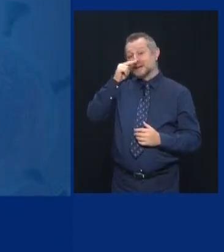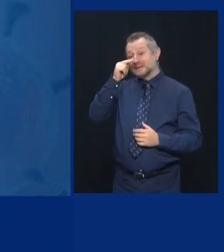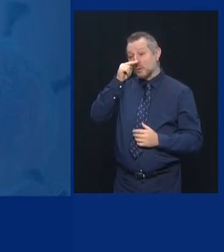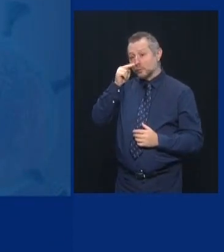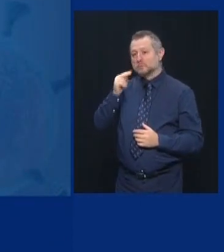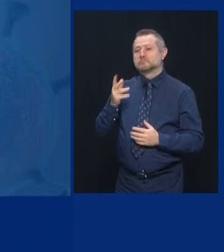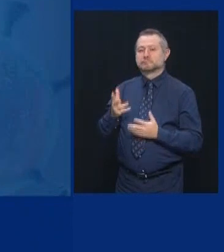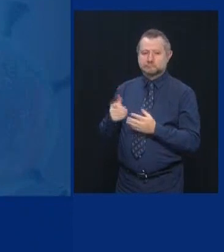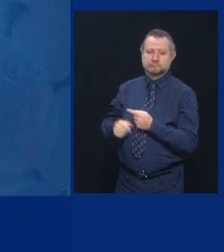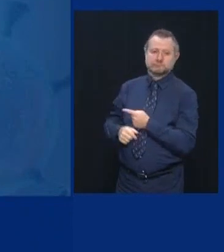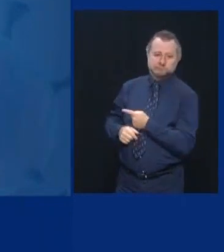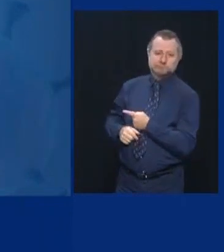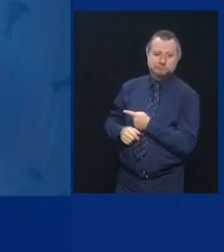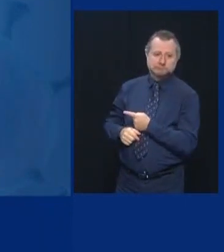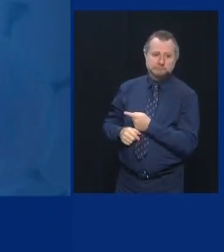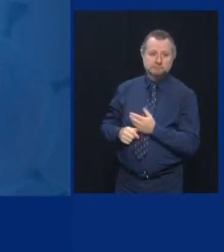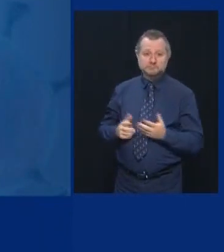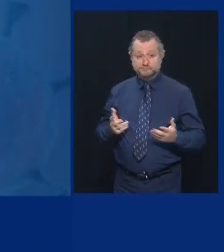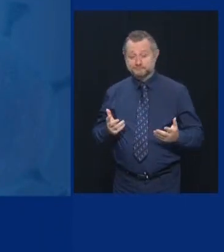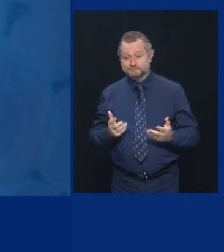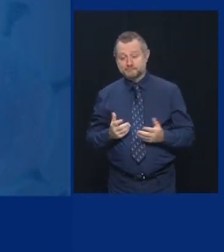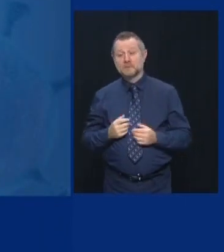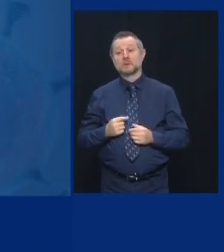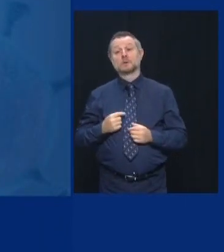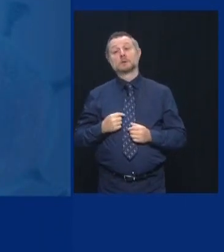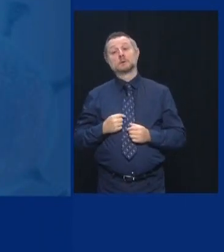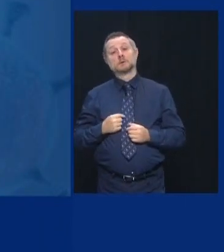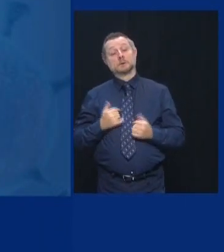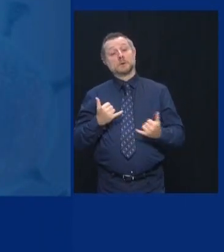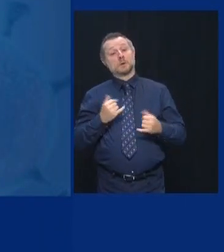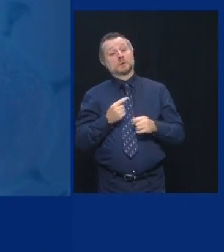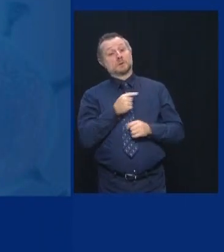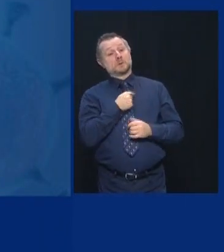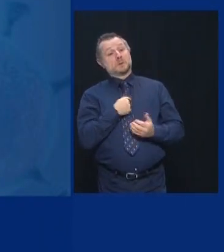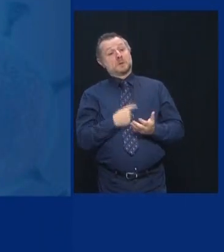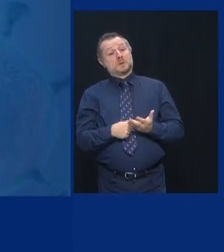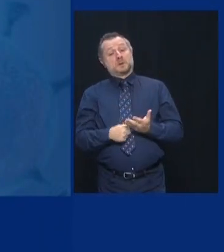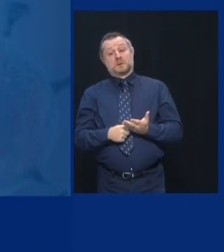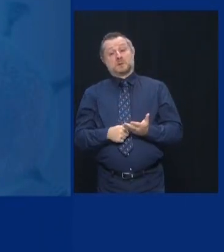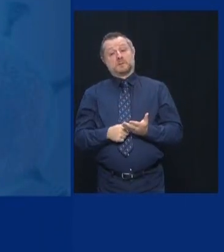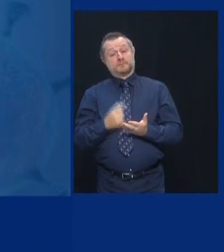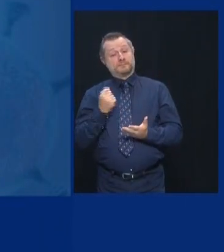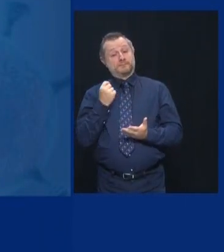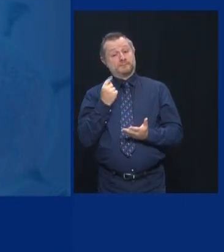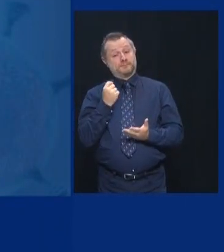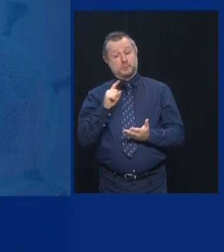BUT BROOM HAS A HOTSPOT. ORANGE COUNTY, ROCKLAND COUNTY, LOOK BRYNN, NASSAU COULD BE --